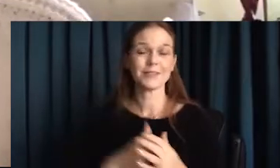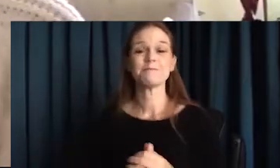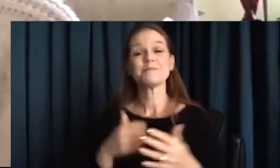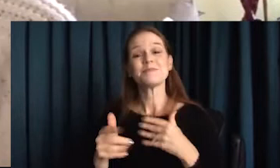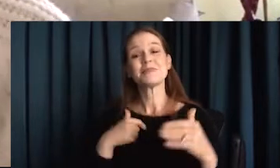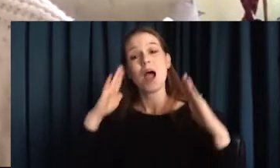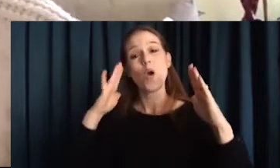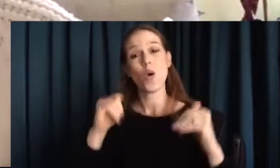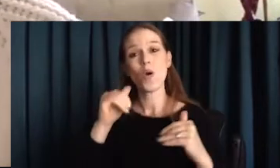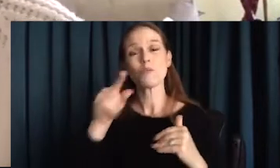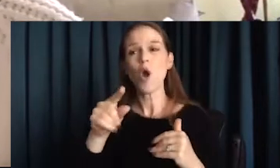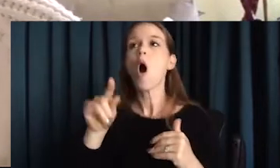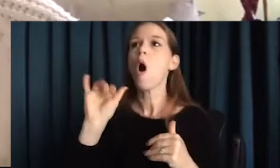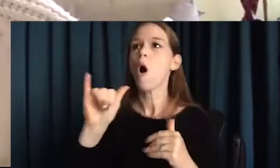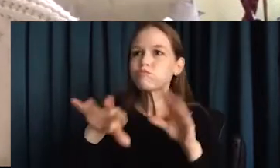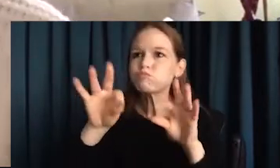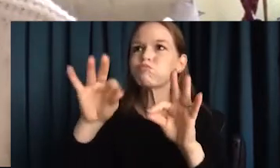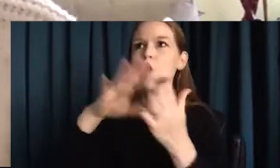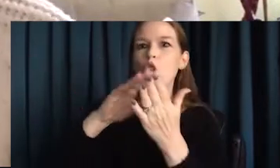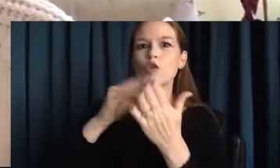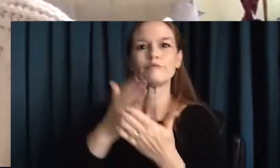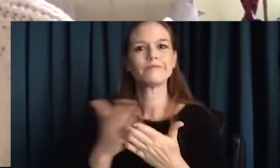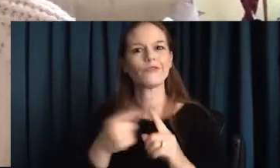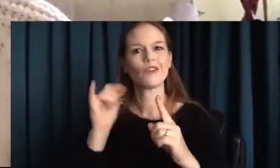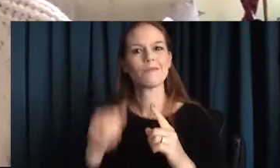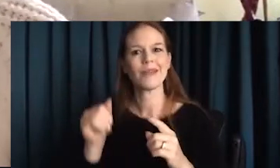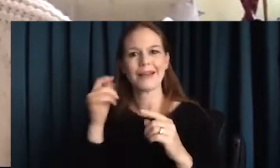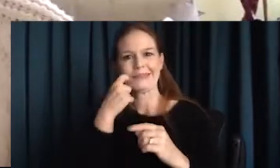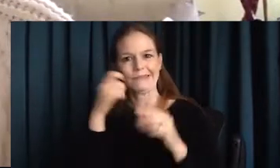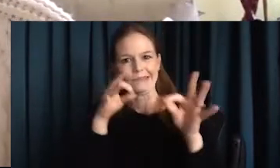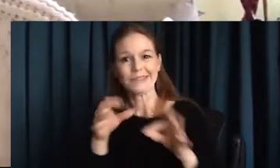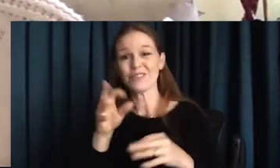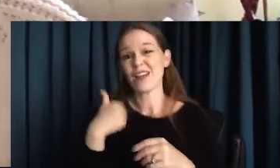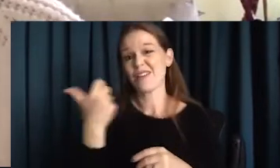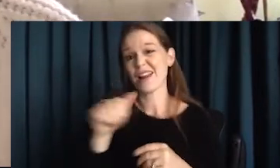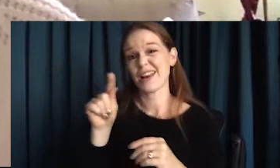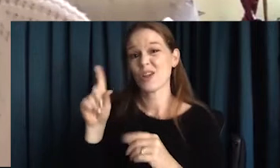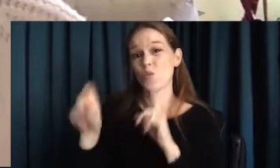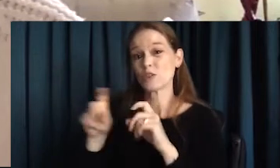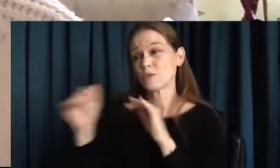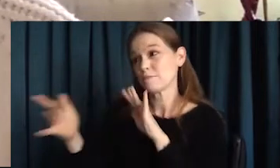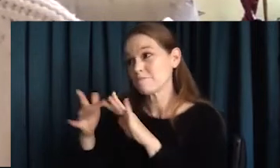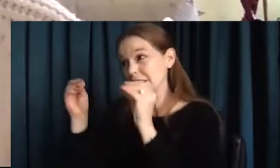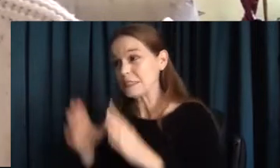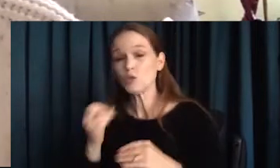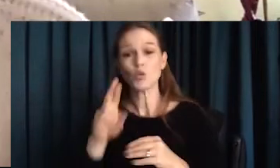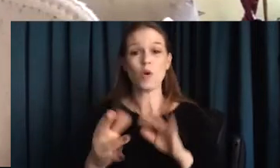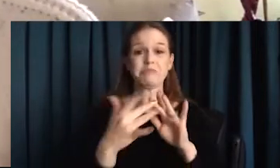If you have any questions I will recommend reaching out to your professor or you can always contact someone in our office to go over a syllabus with you.